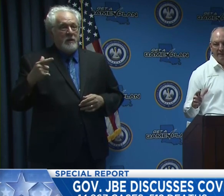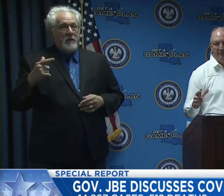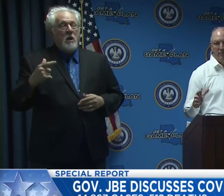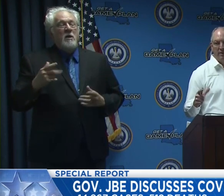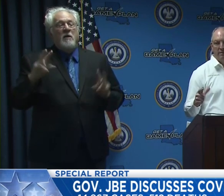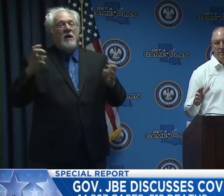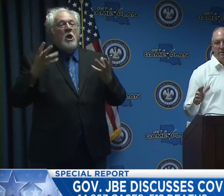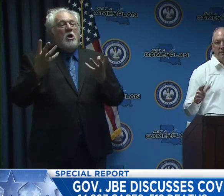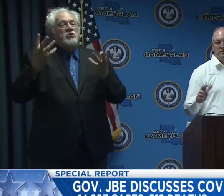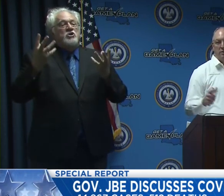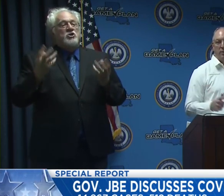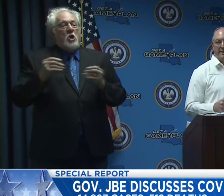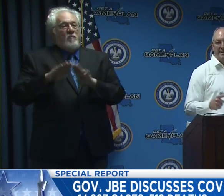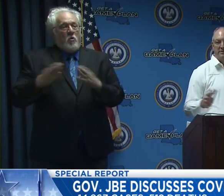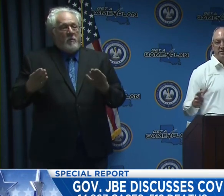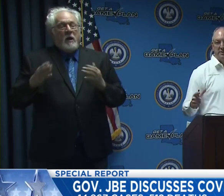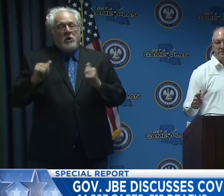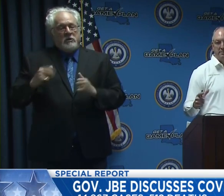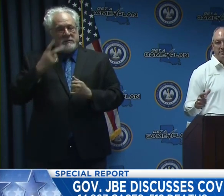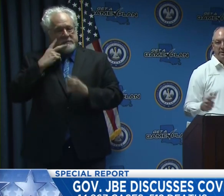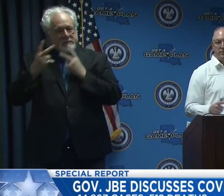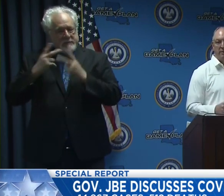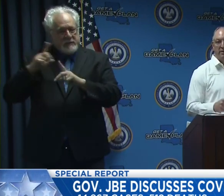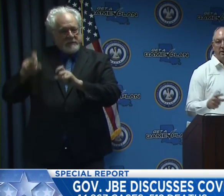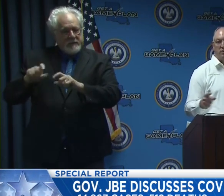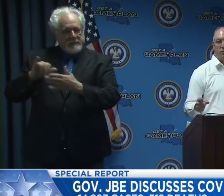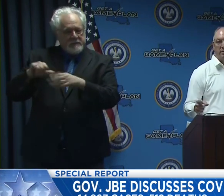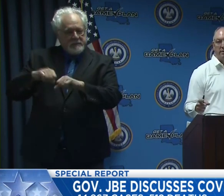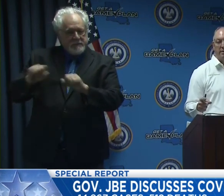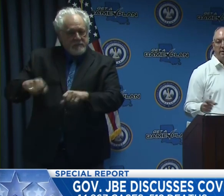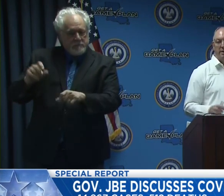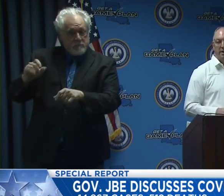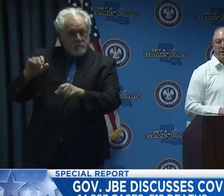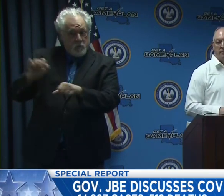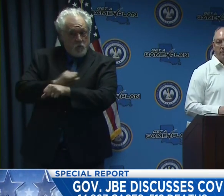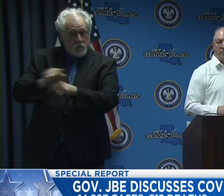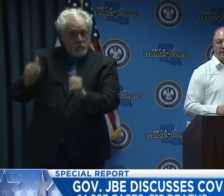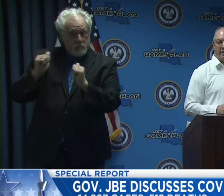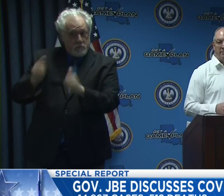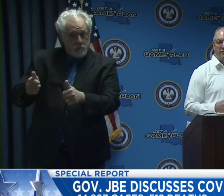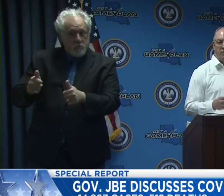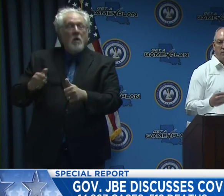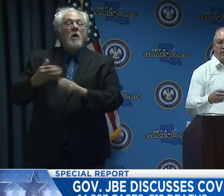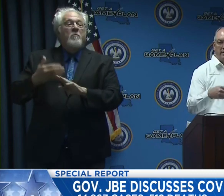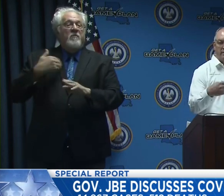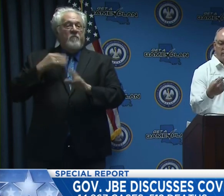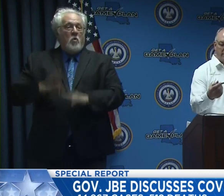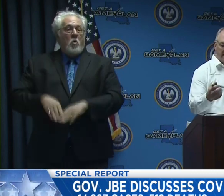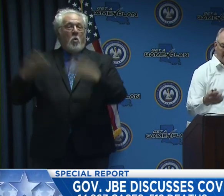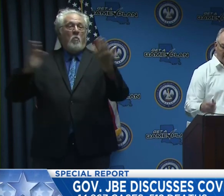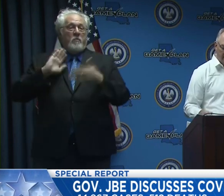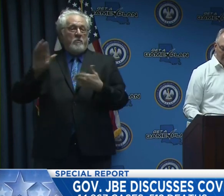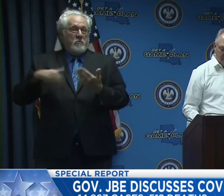WHAT WE WANTED TO DO IS WE WANTED TO MAKE SURE WE OPENED IT, A SOFT OPENING, IF YOU WILL,